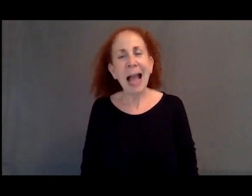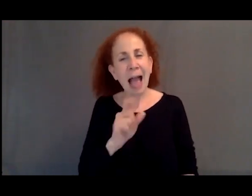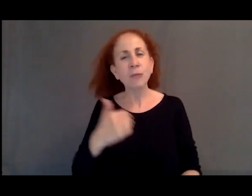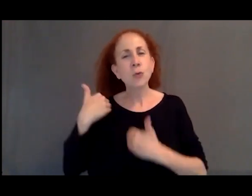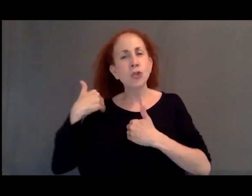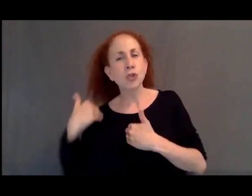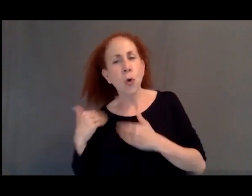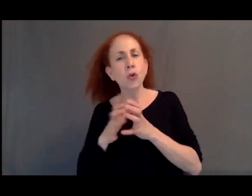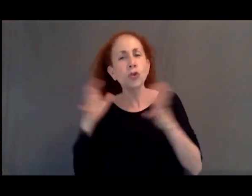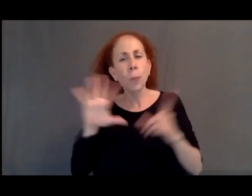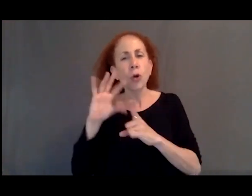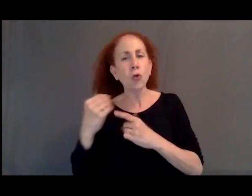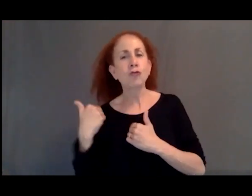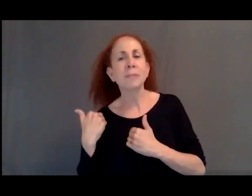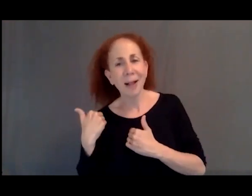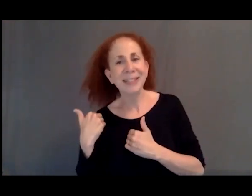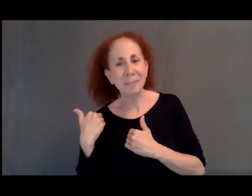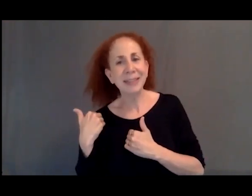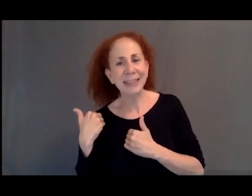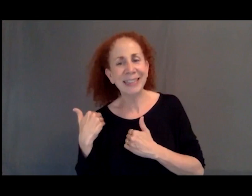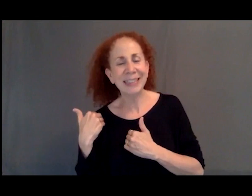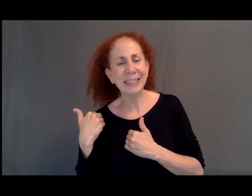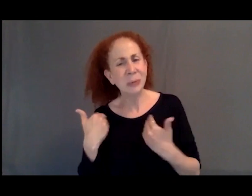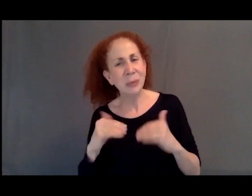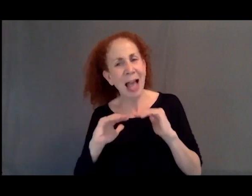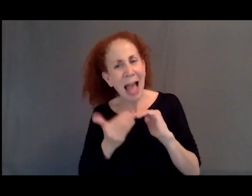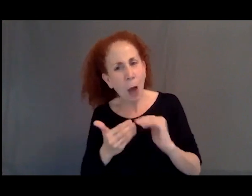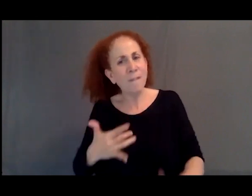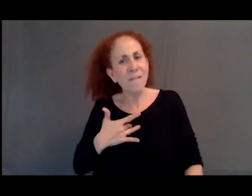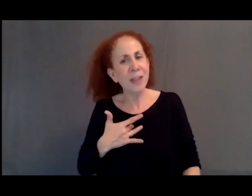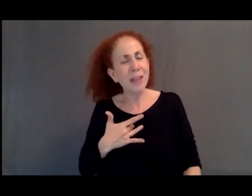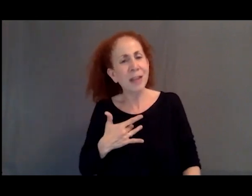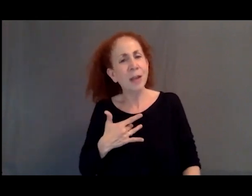so much cultural responsibility, how have you been able to feel that you're providing